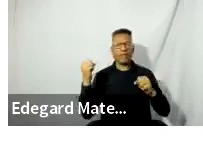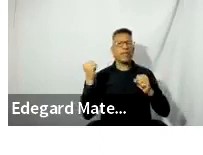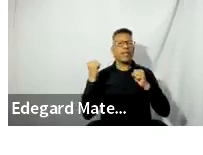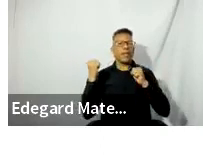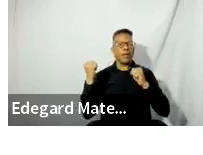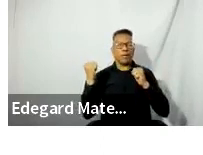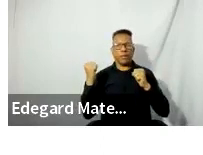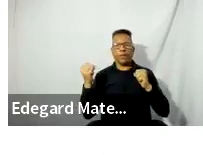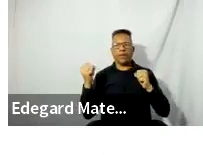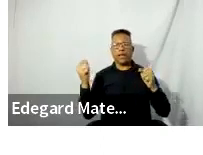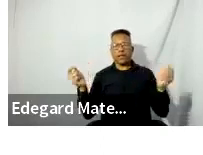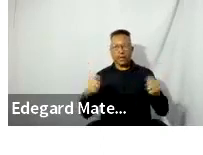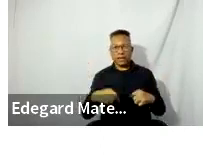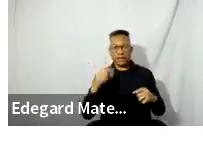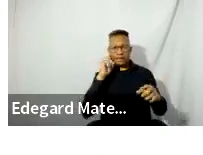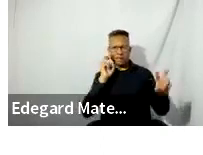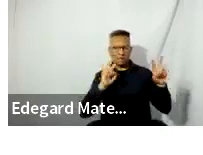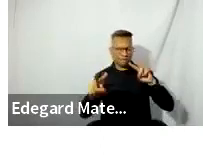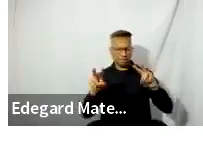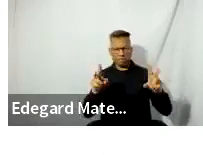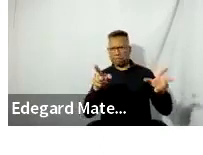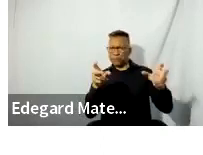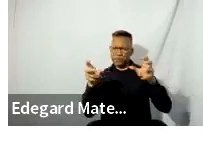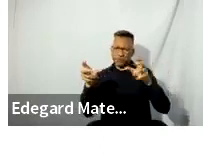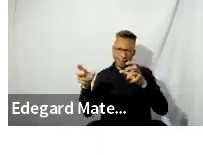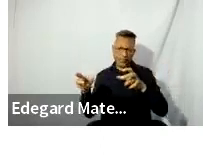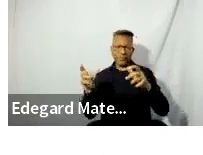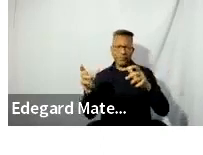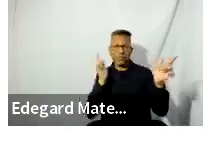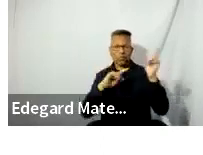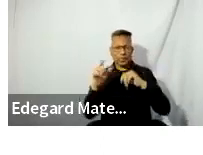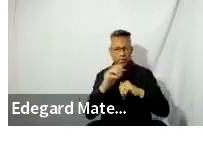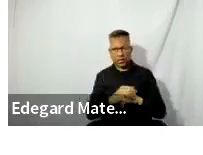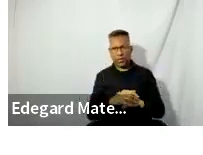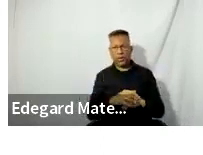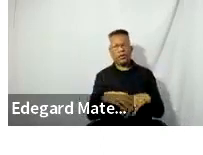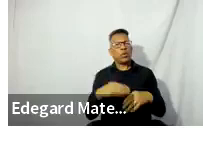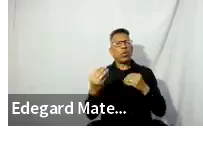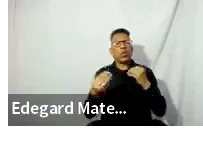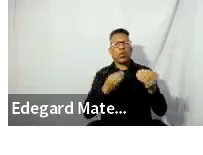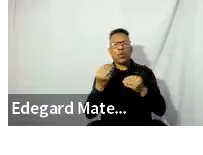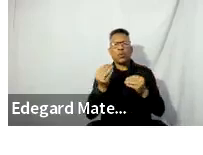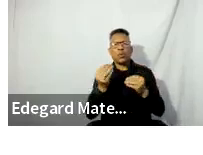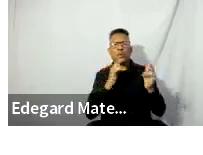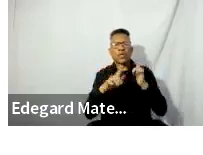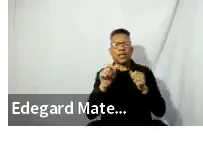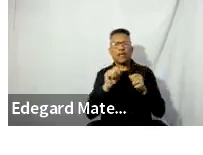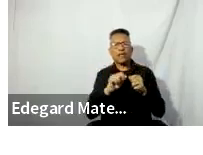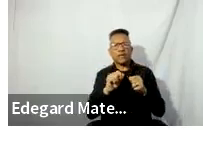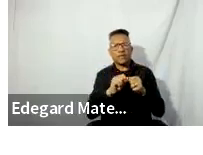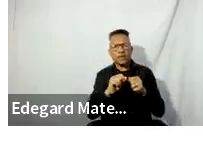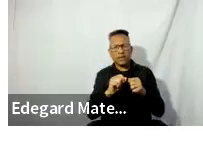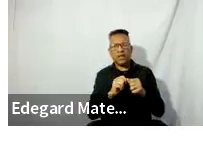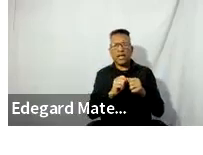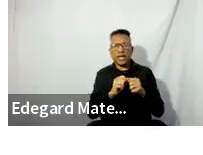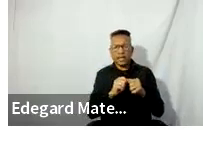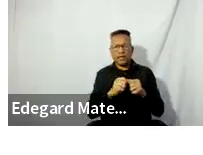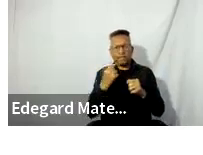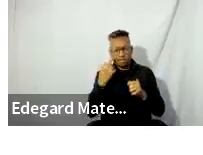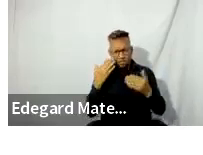natural reflex natural, reflex-based, reactive natural, reflex-based, reactive? How do they call to emselves emselves, as it were as it were, to become active